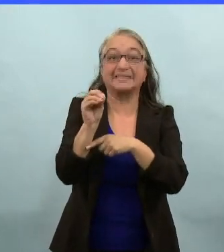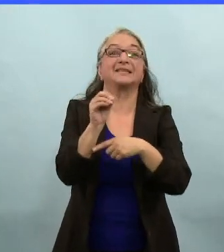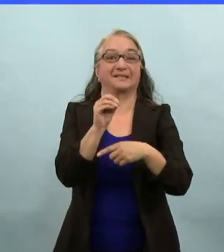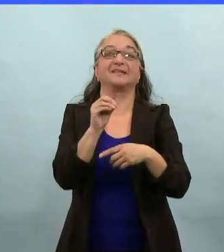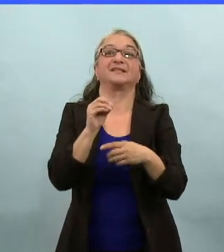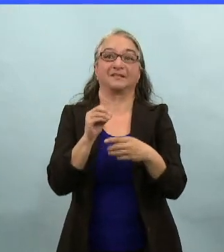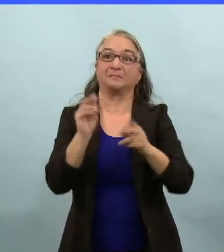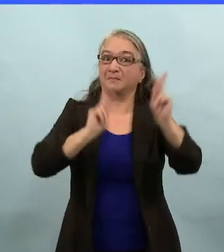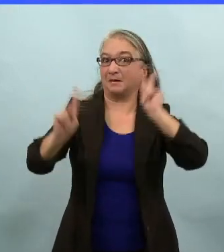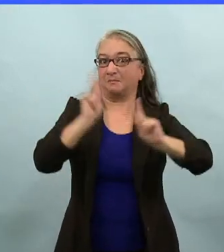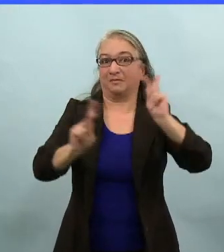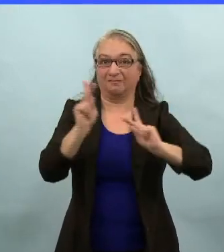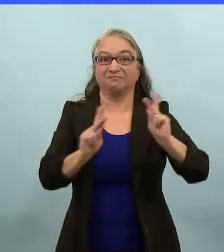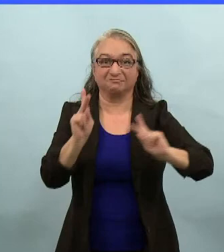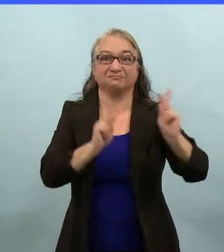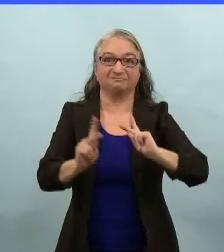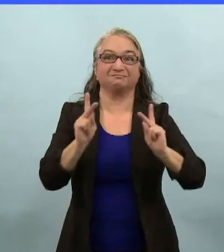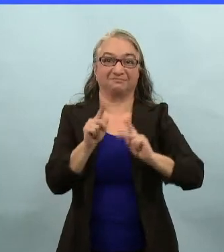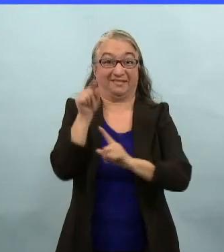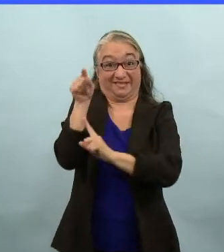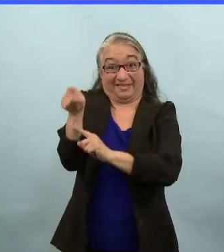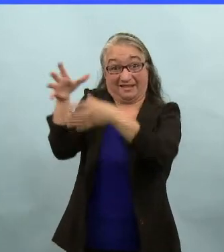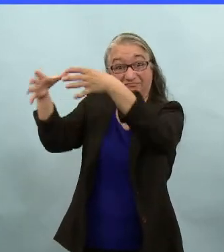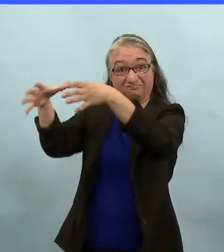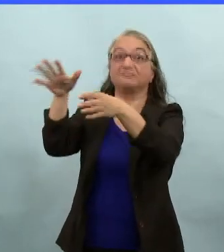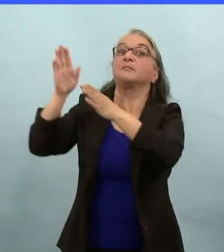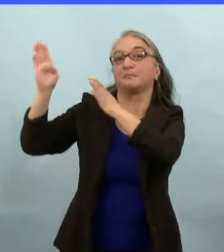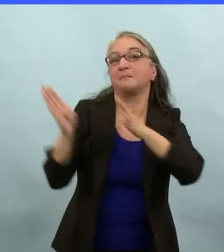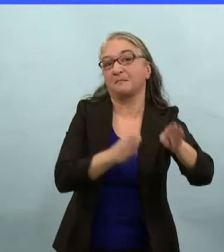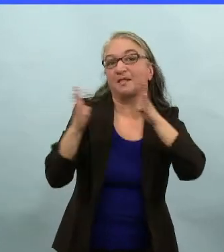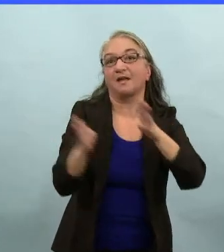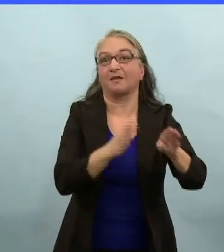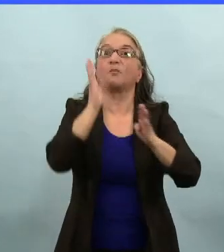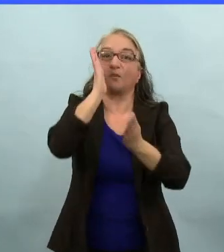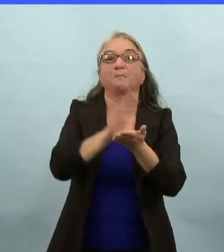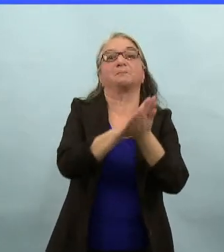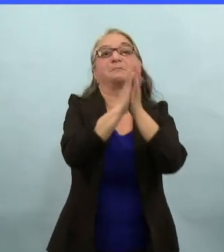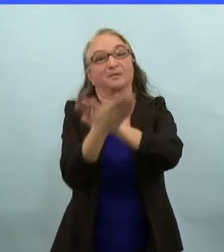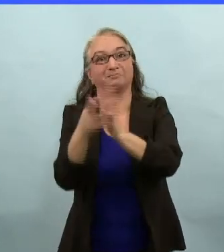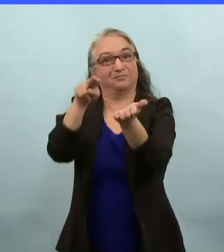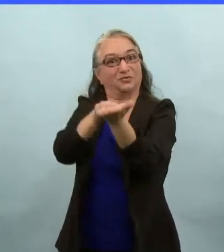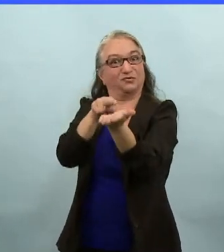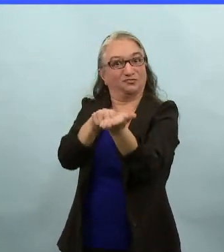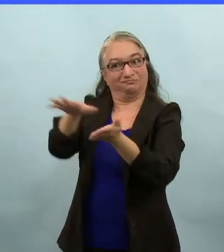in becoming nurses in our province and we are working with these applicants to get licensed here